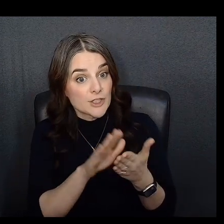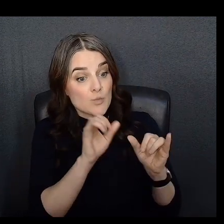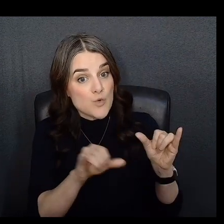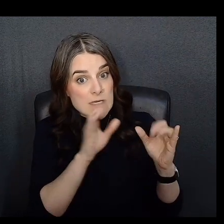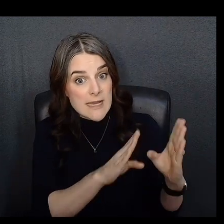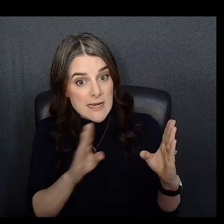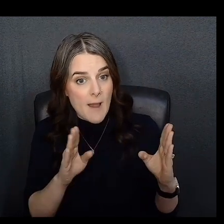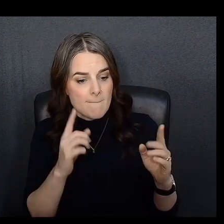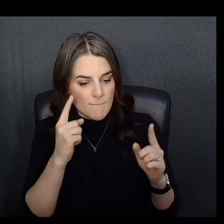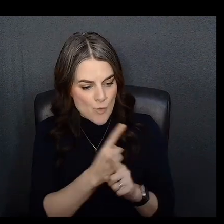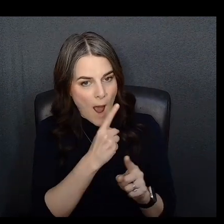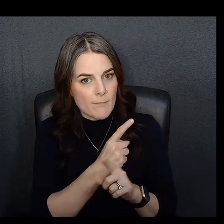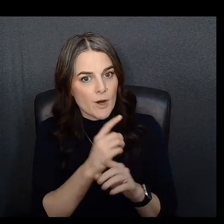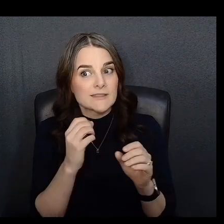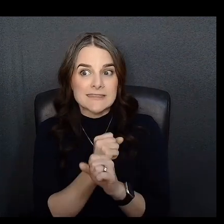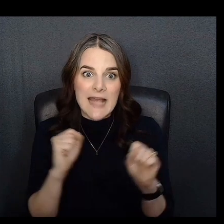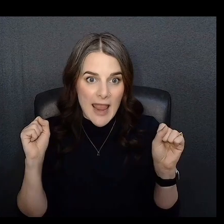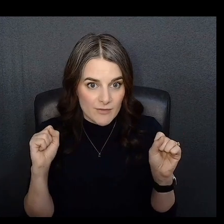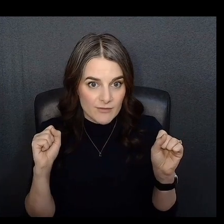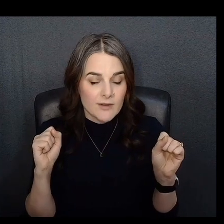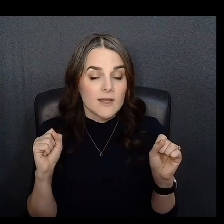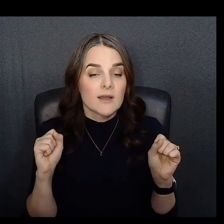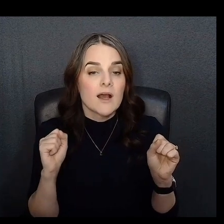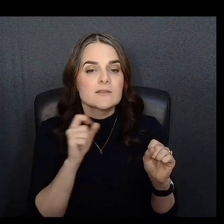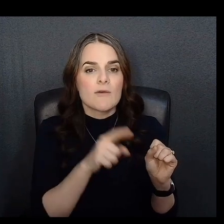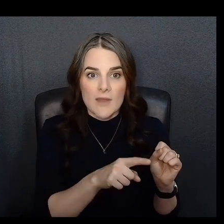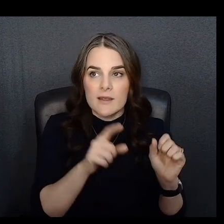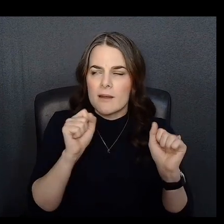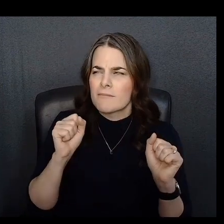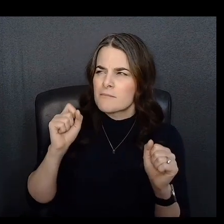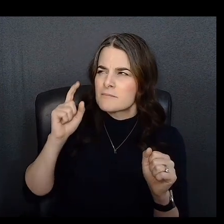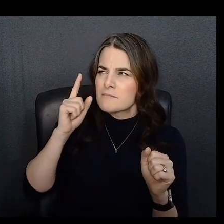so that this person can then be able to better differentiate when something is unsafe.